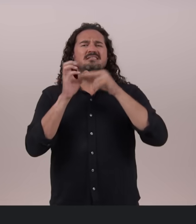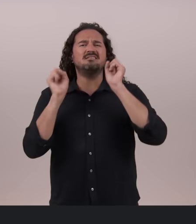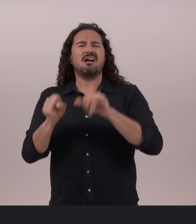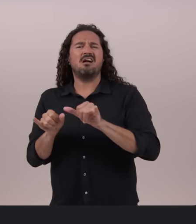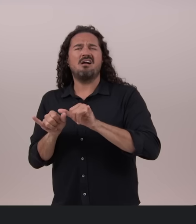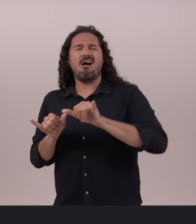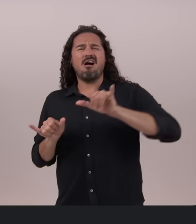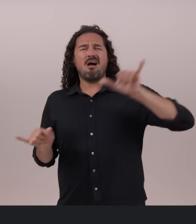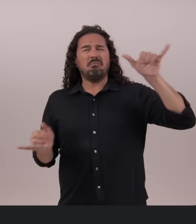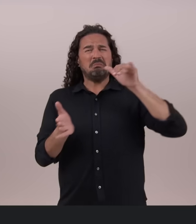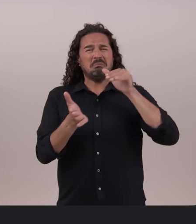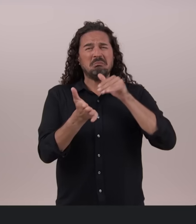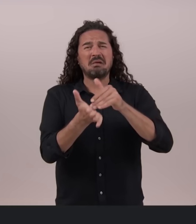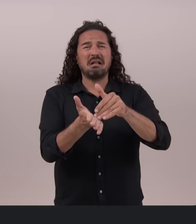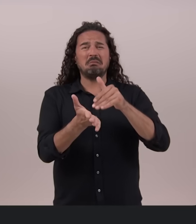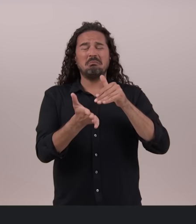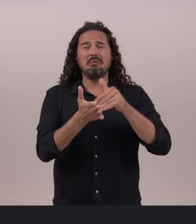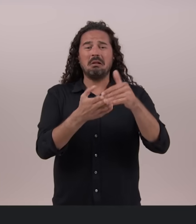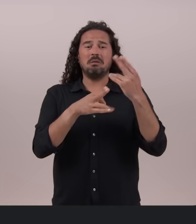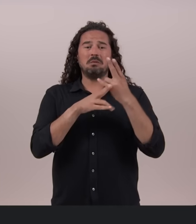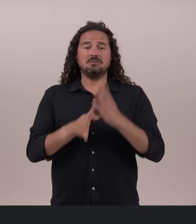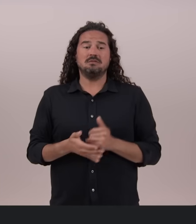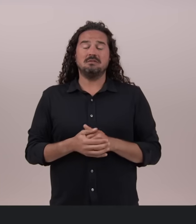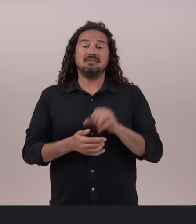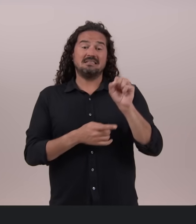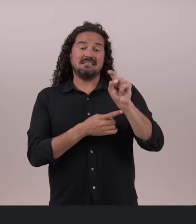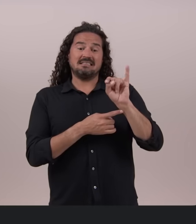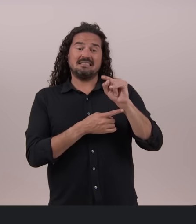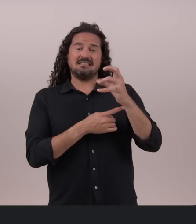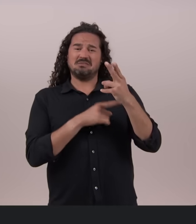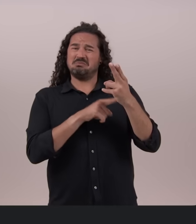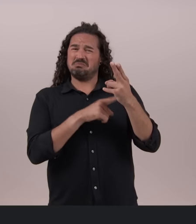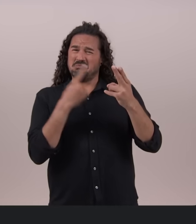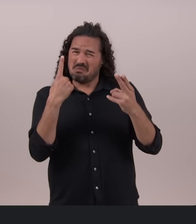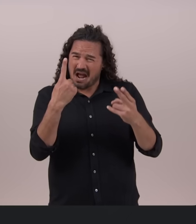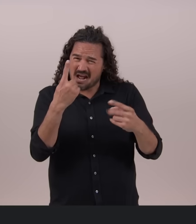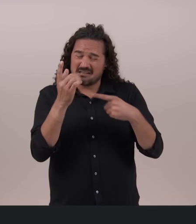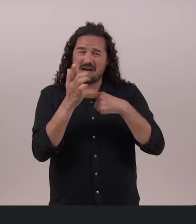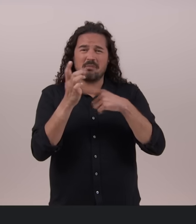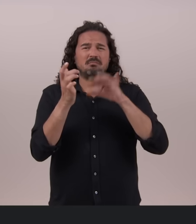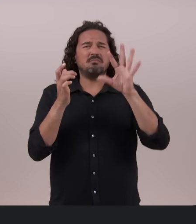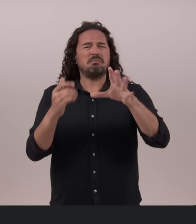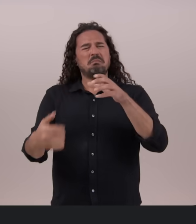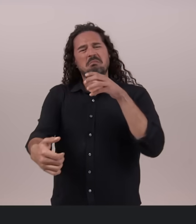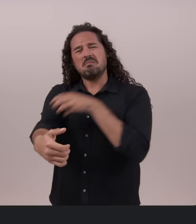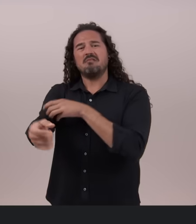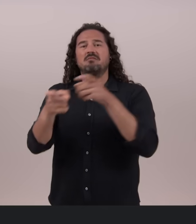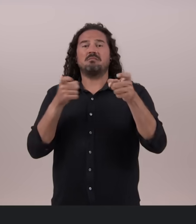Now, Stitch is just one example of how powerful managed agents can be. Externally, early access customers